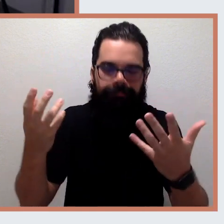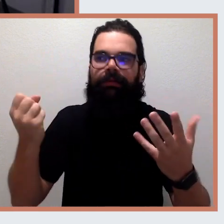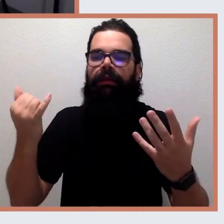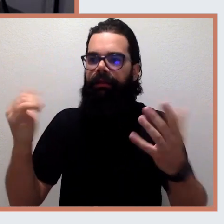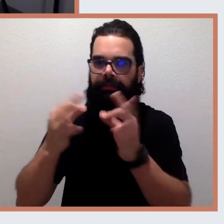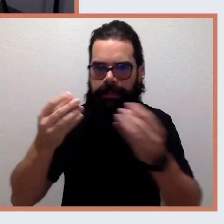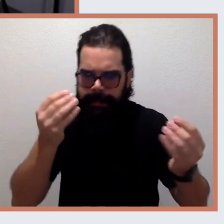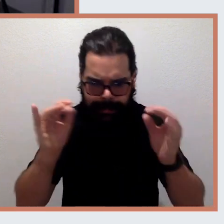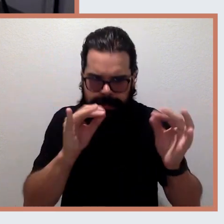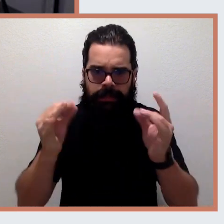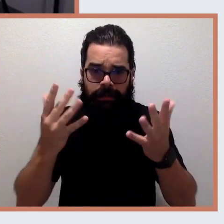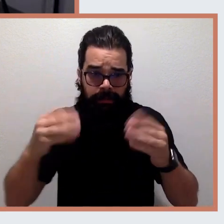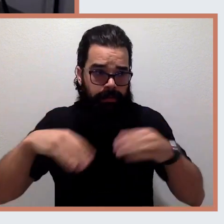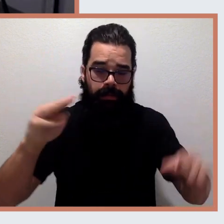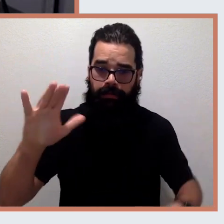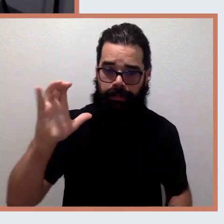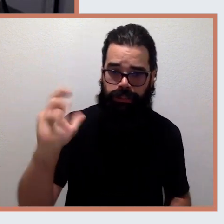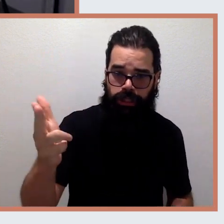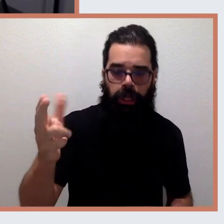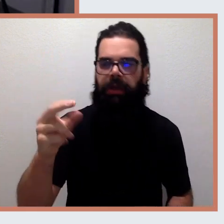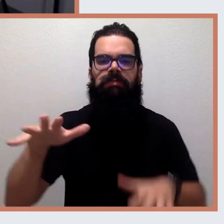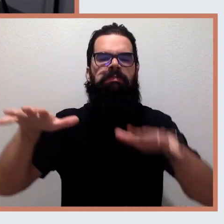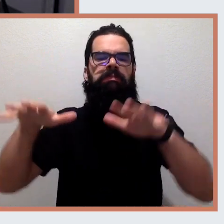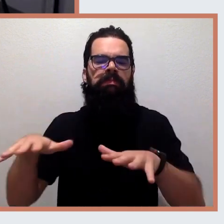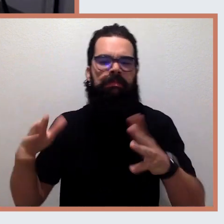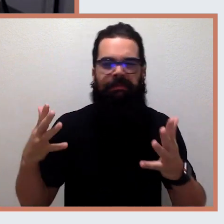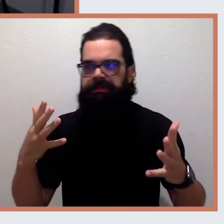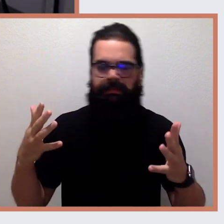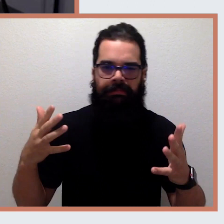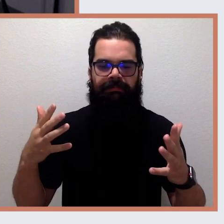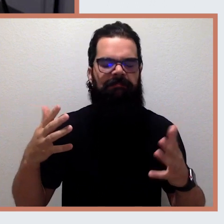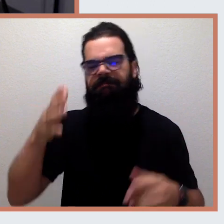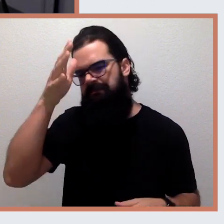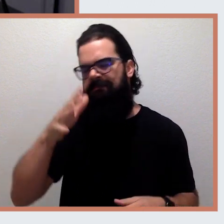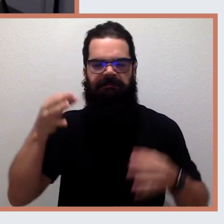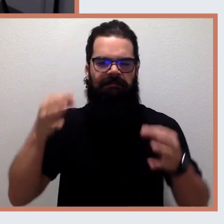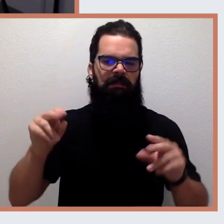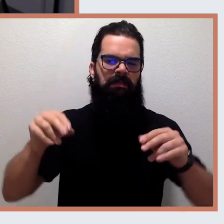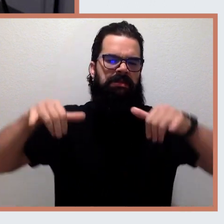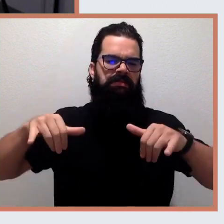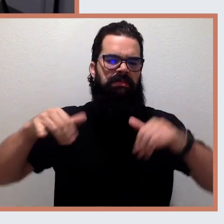I think it was Battle Creek, Michigan or Omaha, Nebraska, and my father had picked Omaha. They had just better schools,